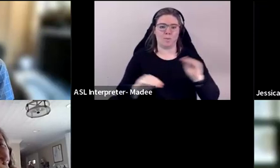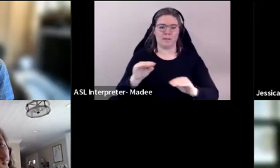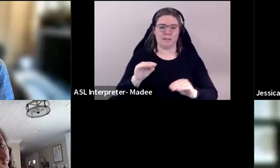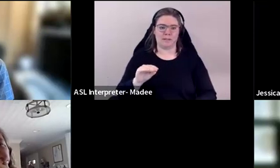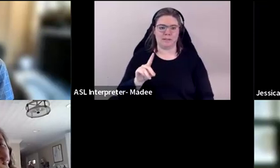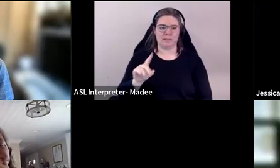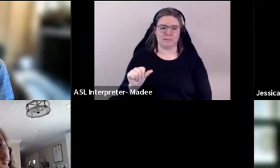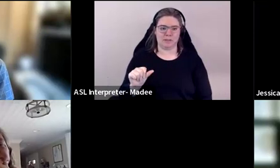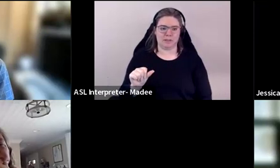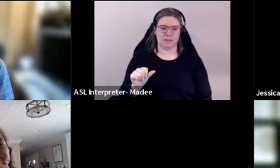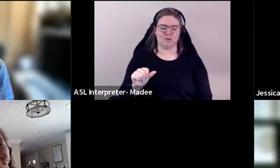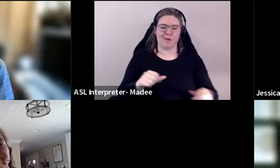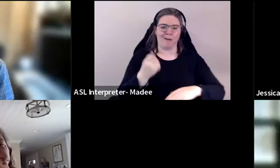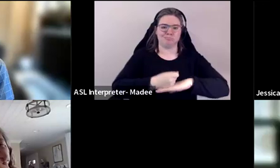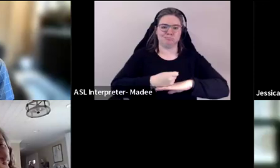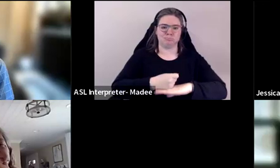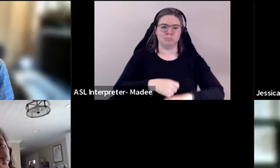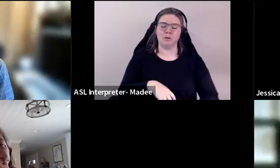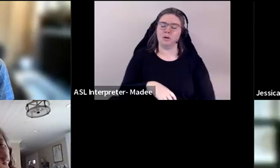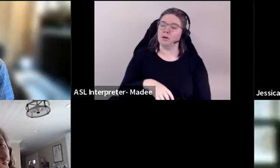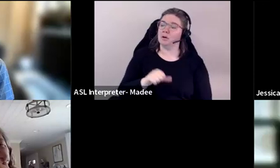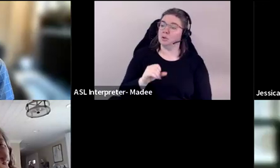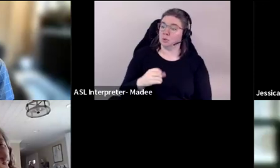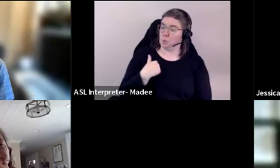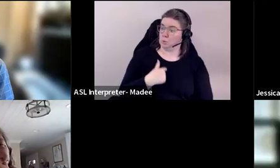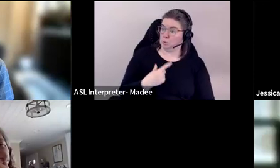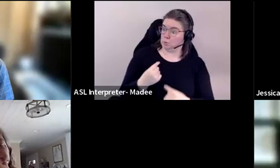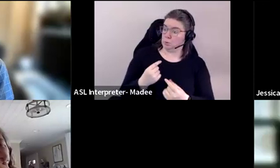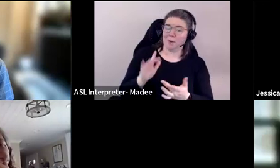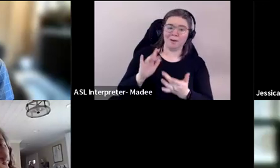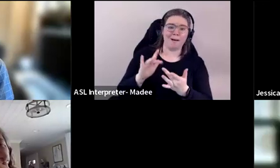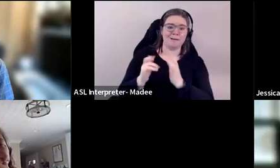Rebecca Rabatin, she/her, Independence First: we reached out to the county supervisors on.